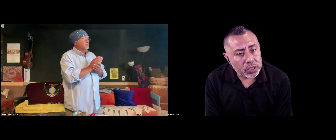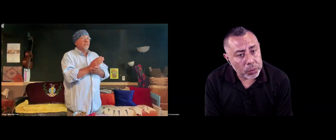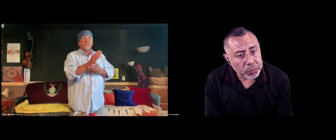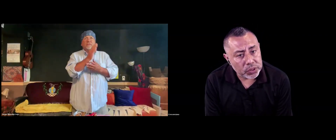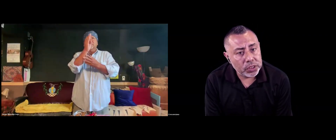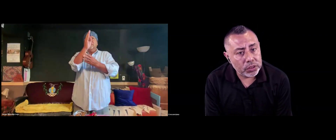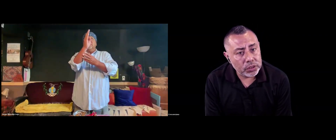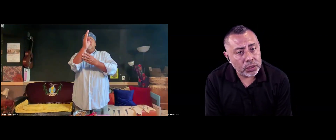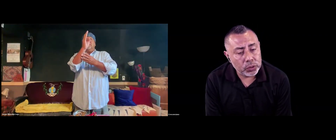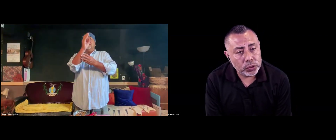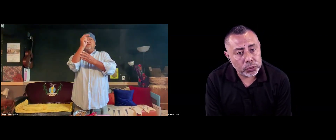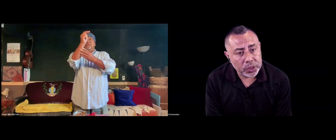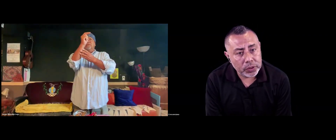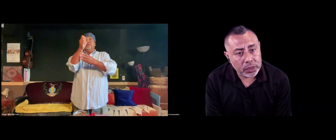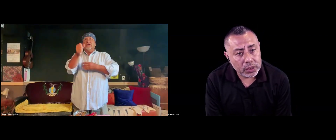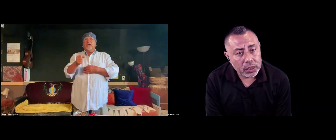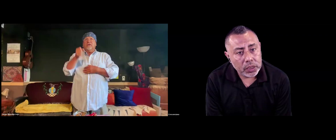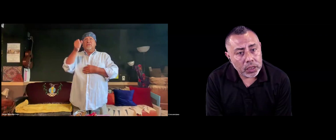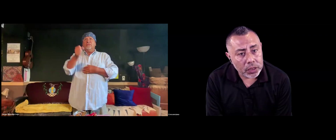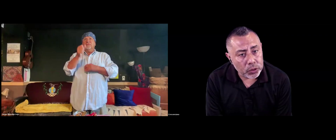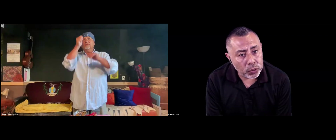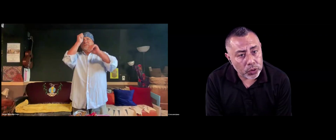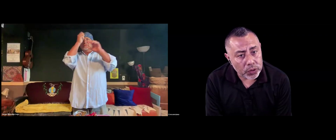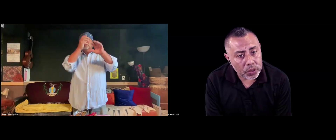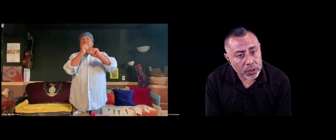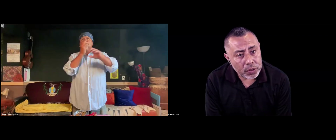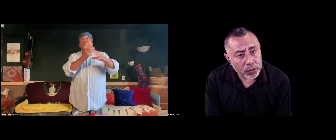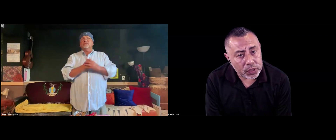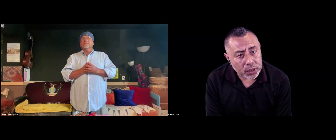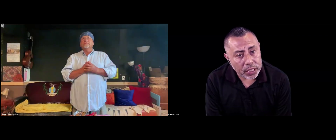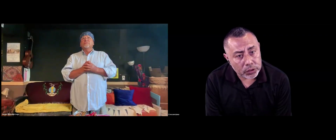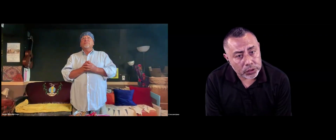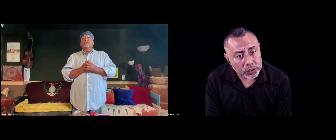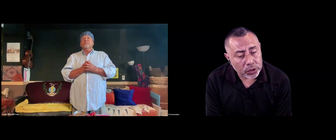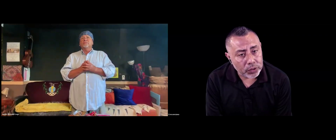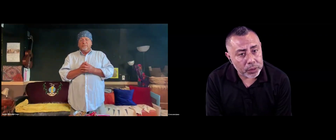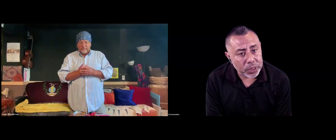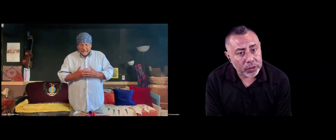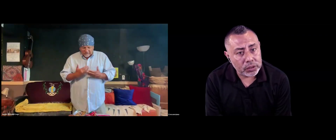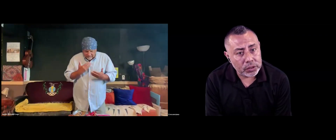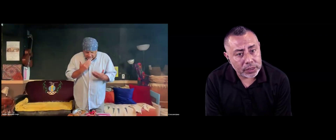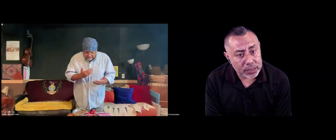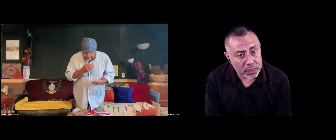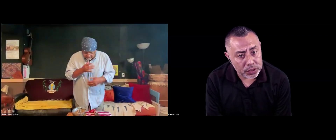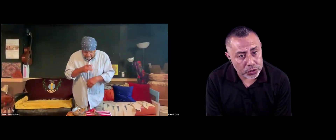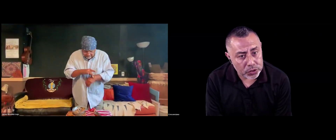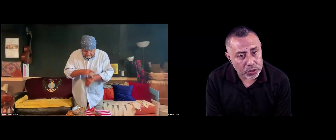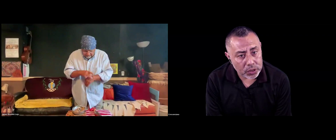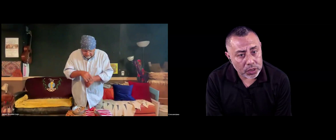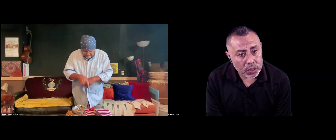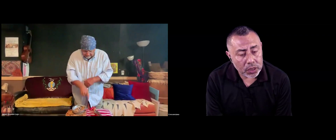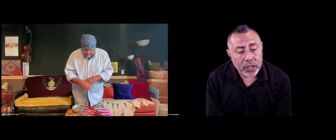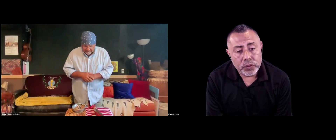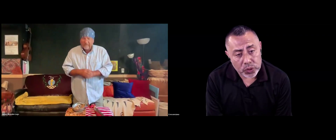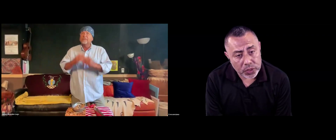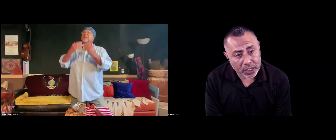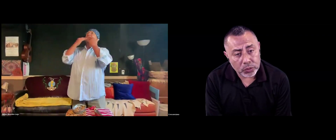Focus on couples adults and those who are married. In the north, focus on the elders, our grandparents and ancestors.